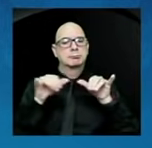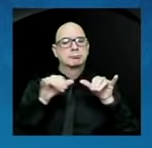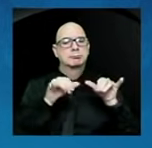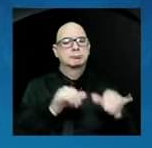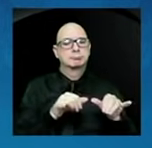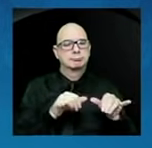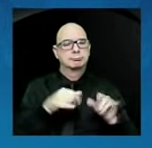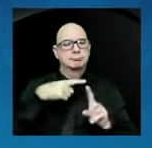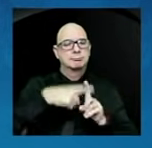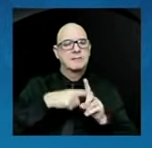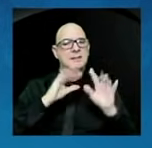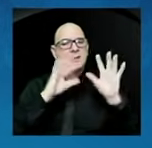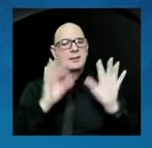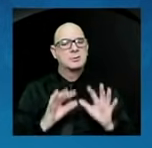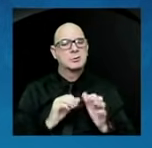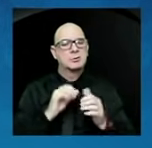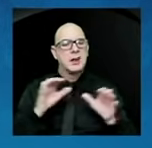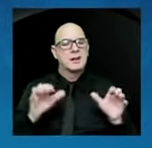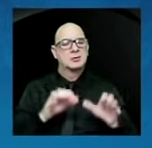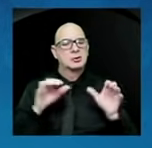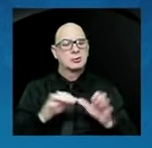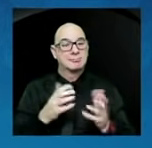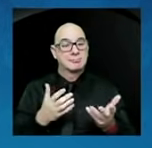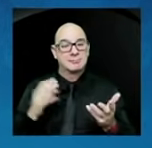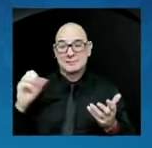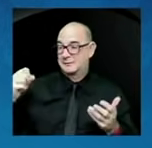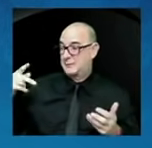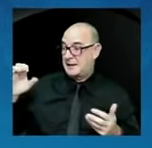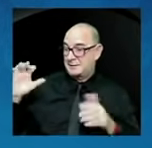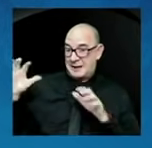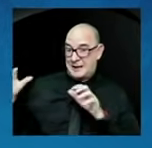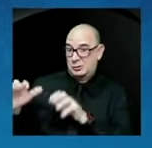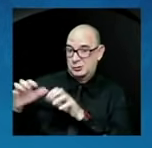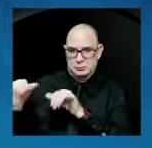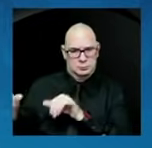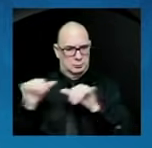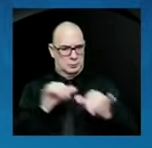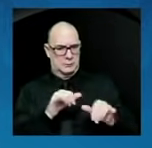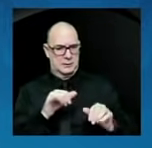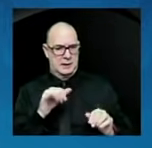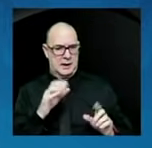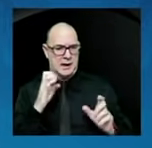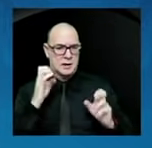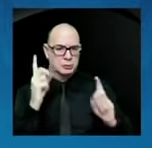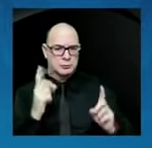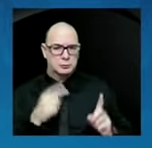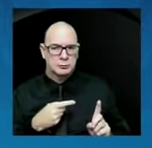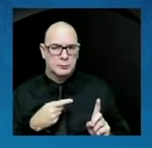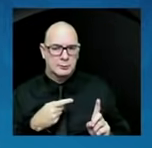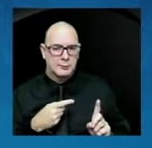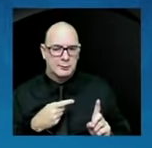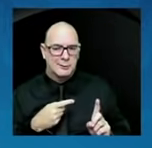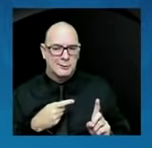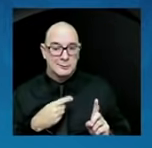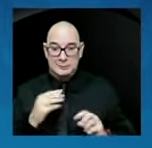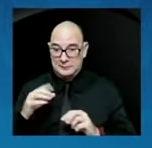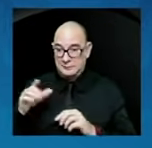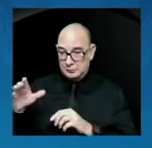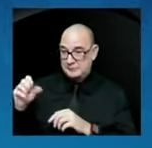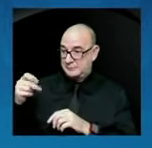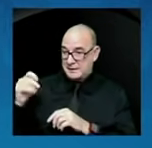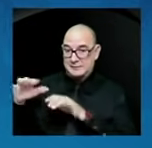IS CLIMATE ACTIOMINU